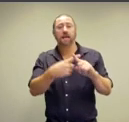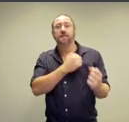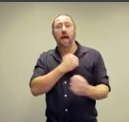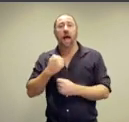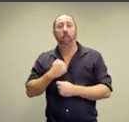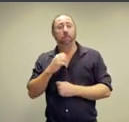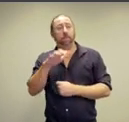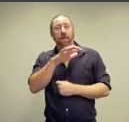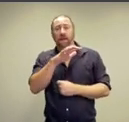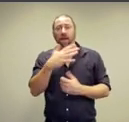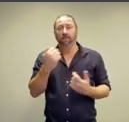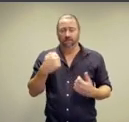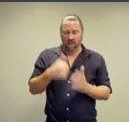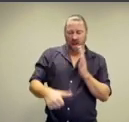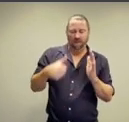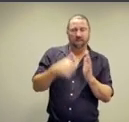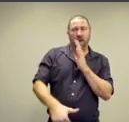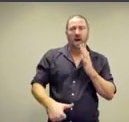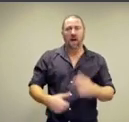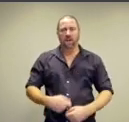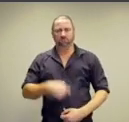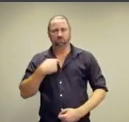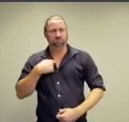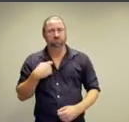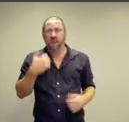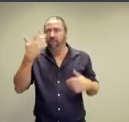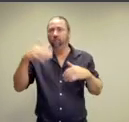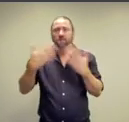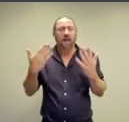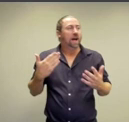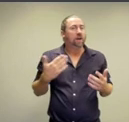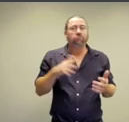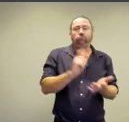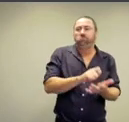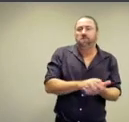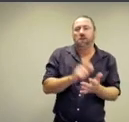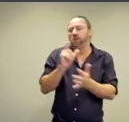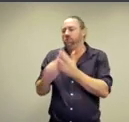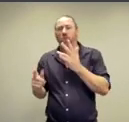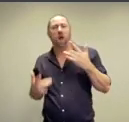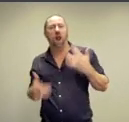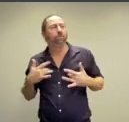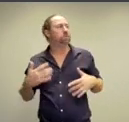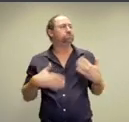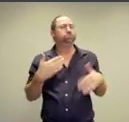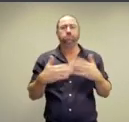ex-servicemen and essentially were wearing these jackets in their everyday life. In